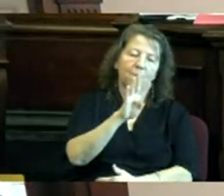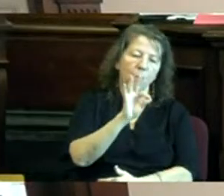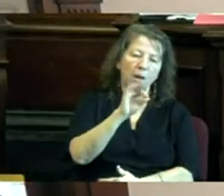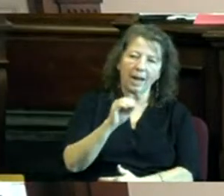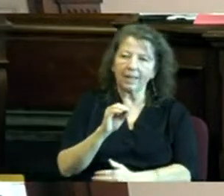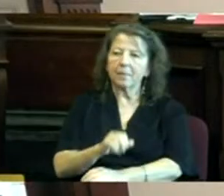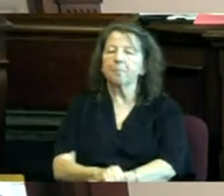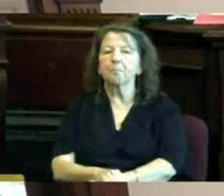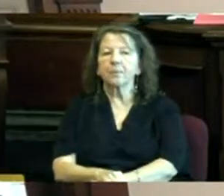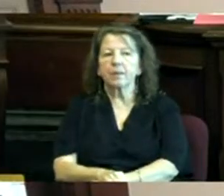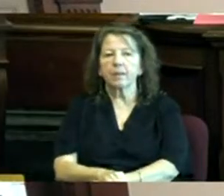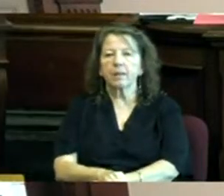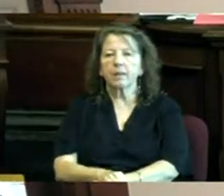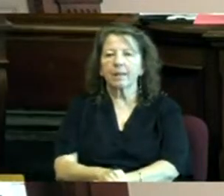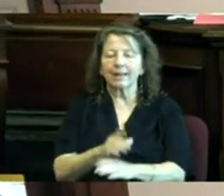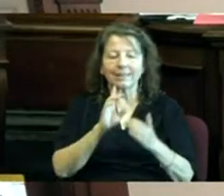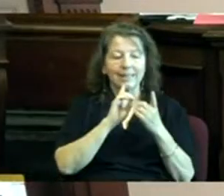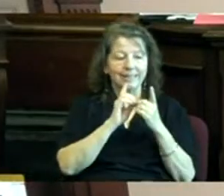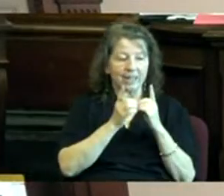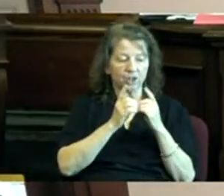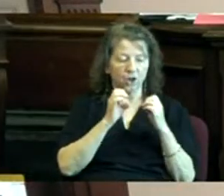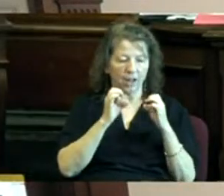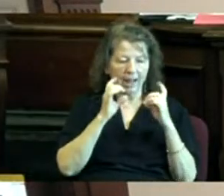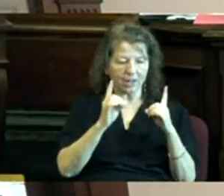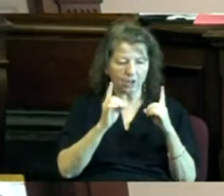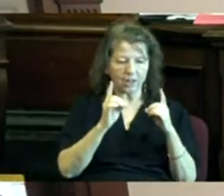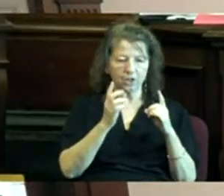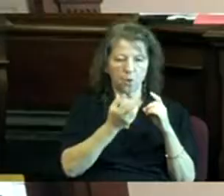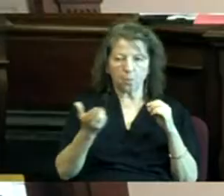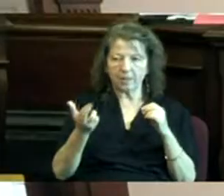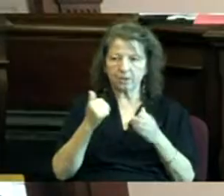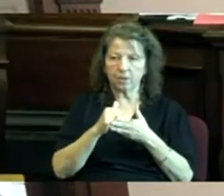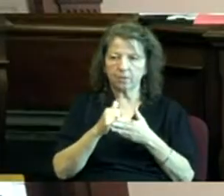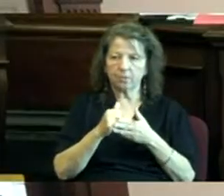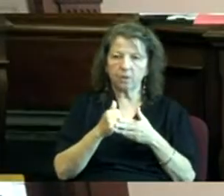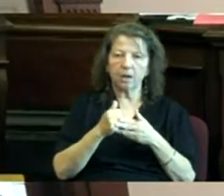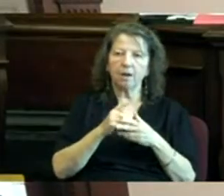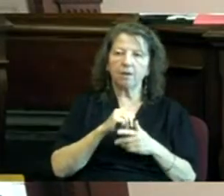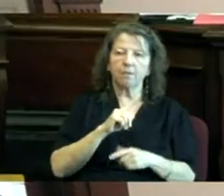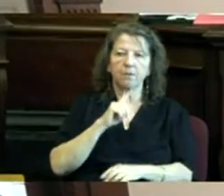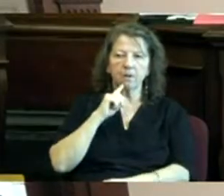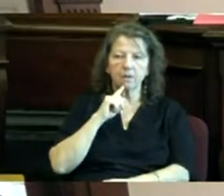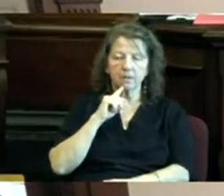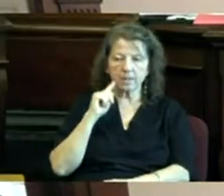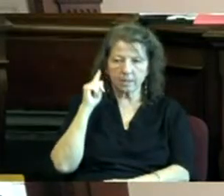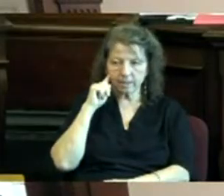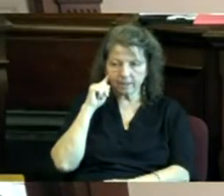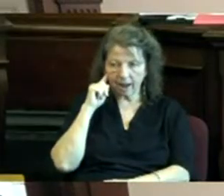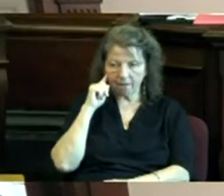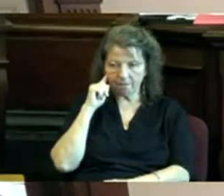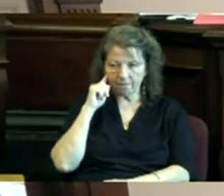Project, which aims to empower the community through sustainable food practices,